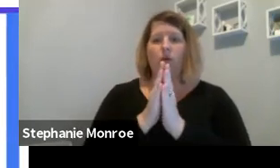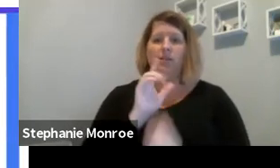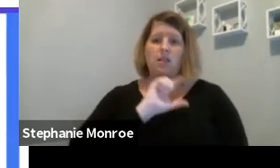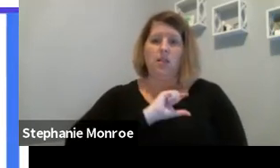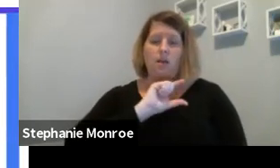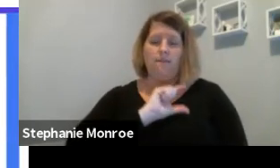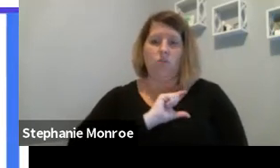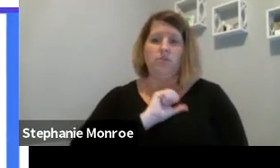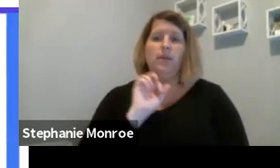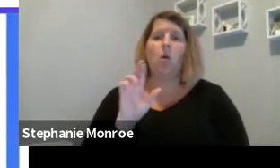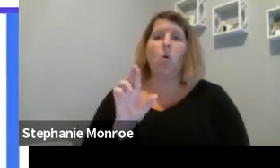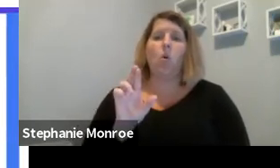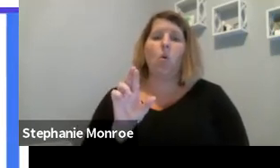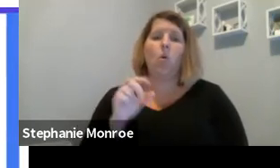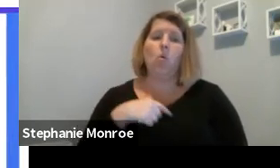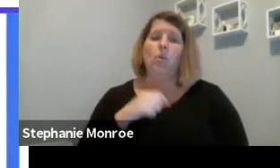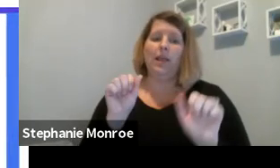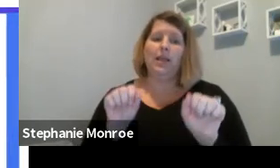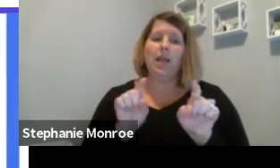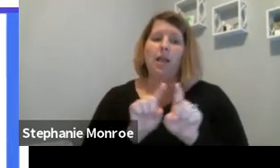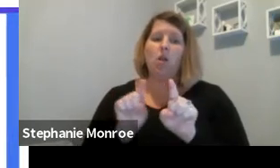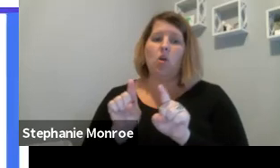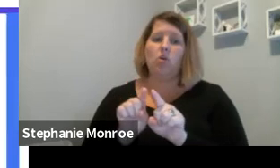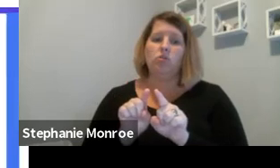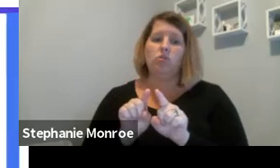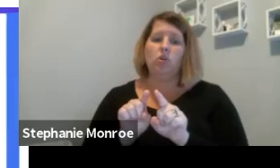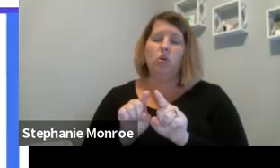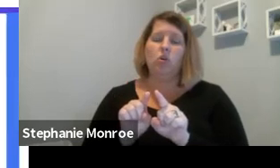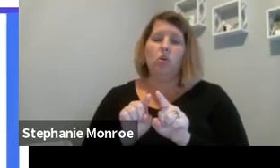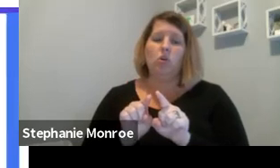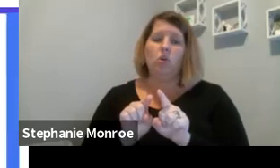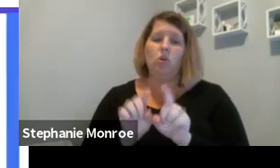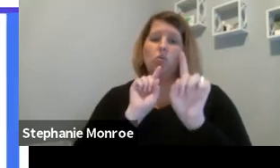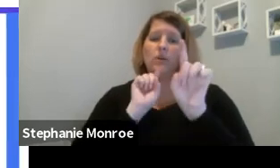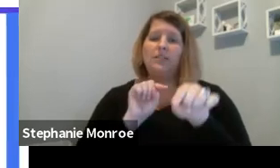or we can also respond to the local hospitals.